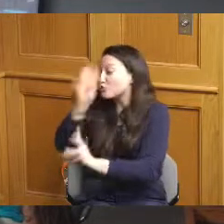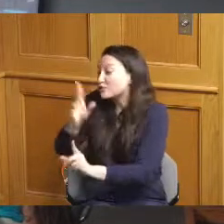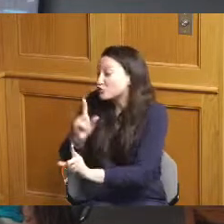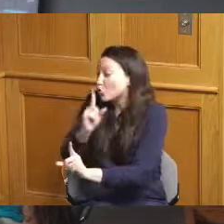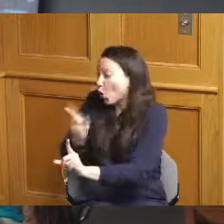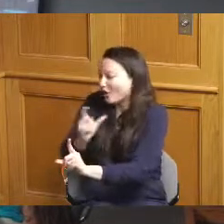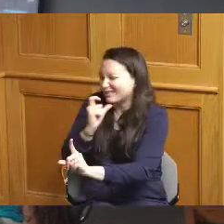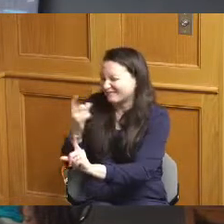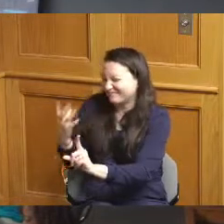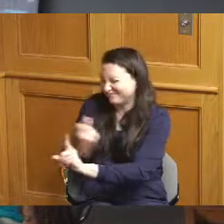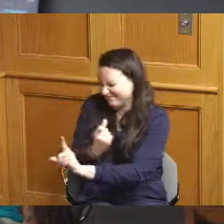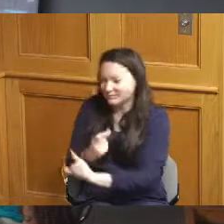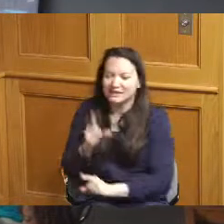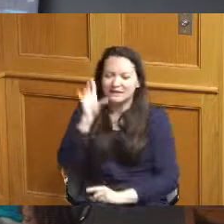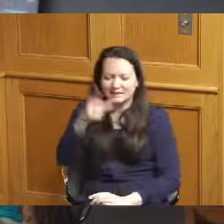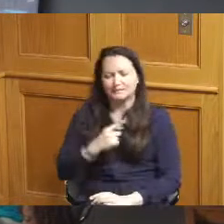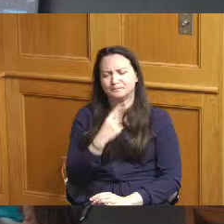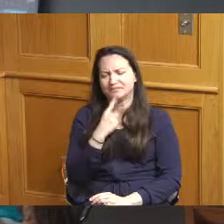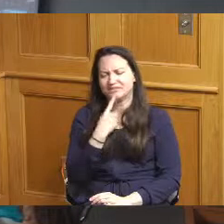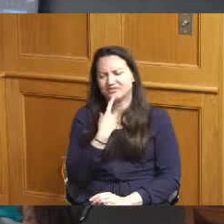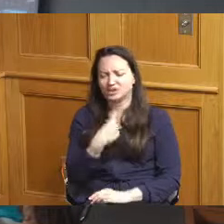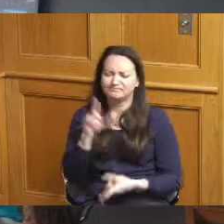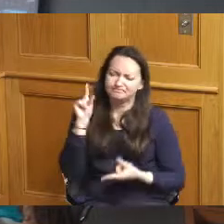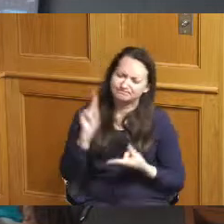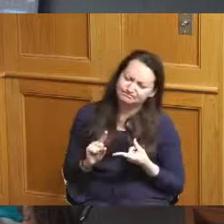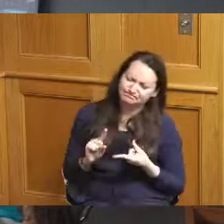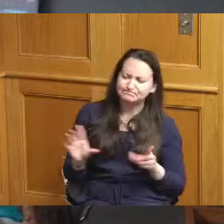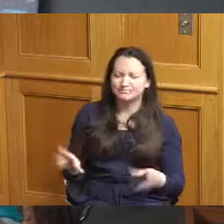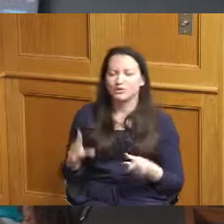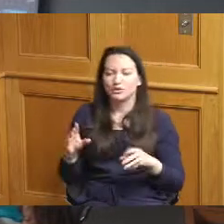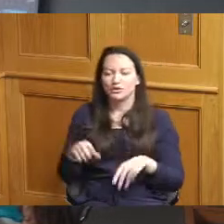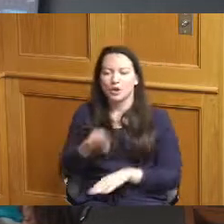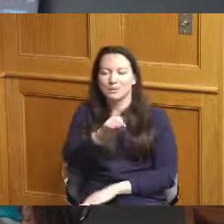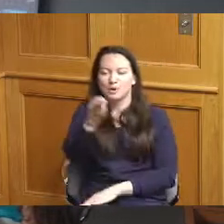didn't think it was quite as severe of an issue so we wanted to just reduce the percentage Yeah